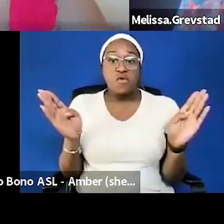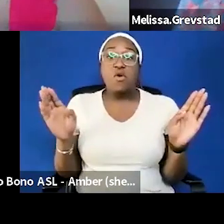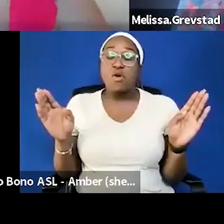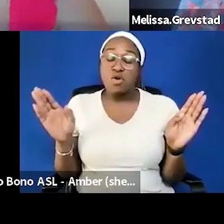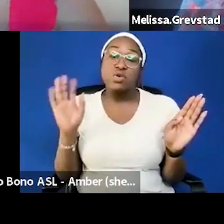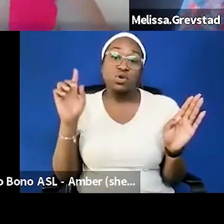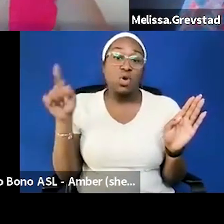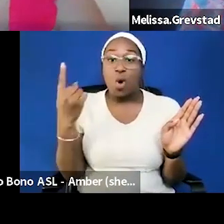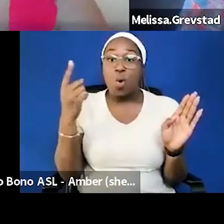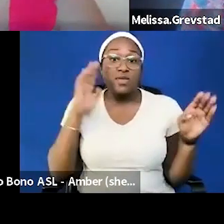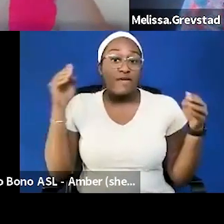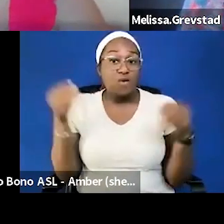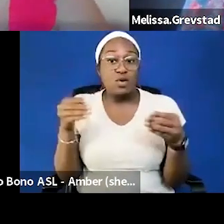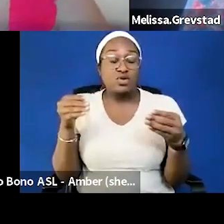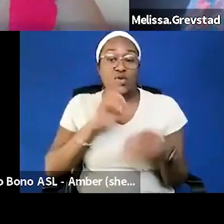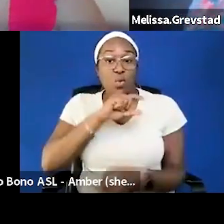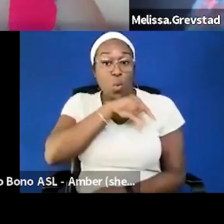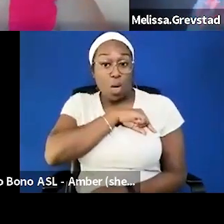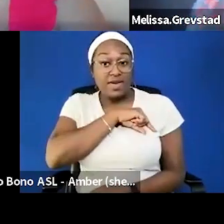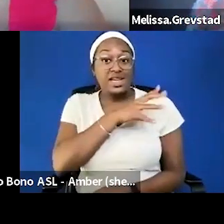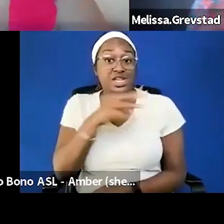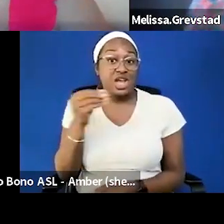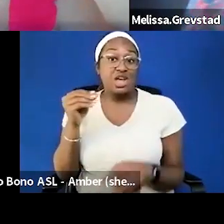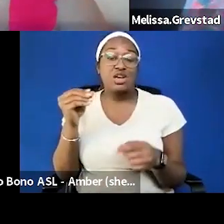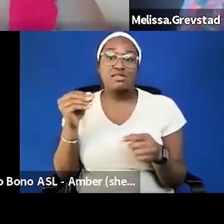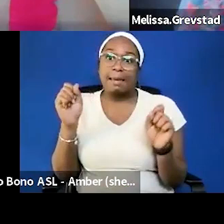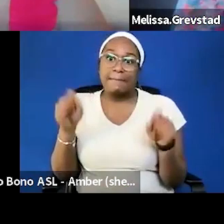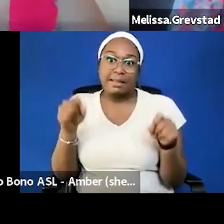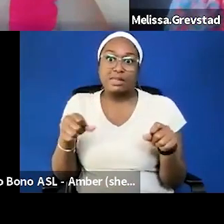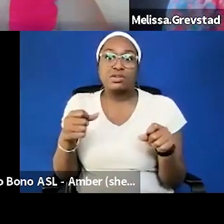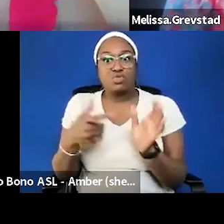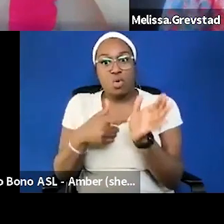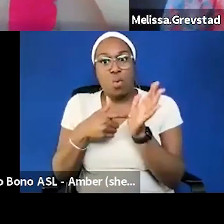and foremost on the qualifications and the abilities that are required for the work that needs to get done.